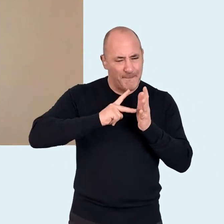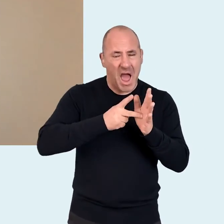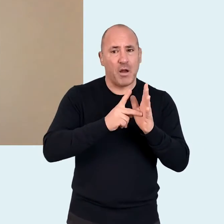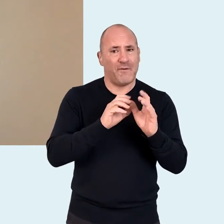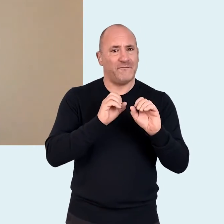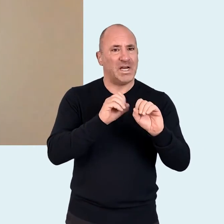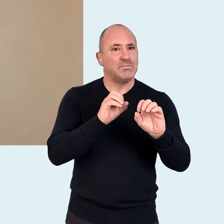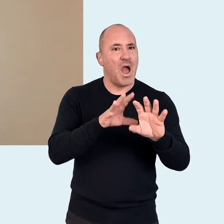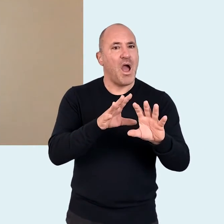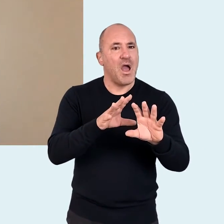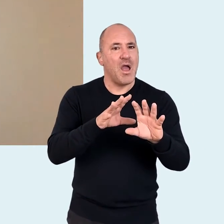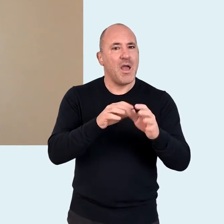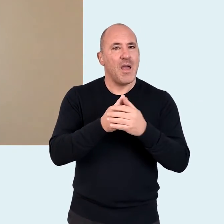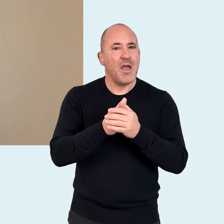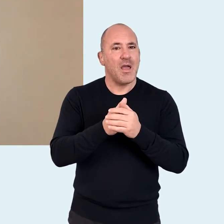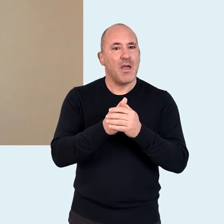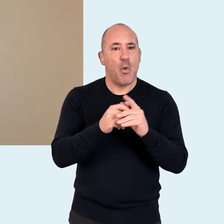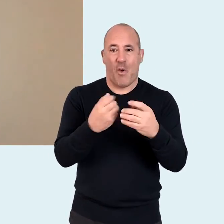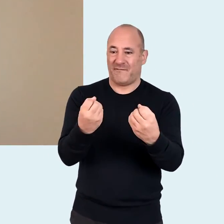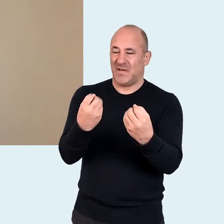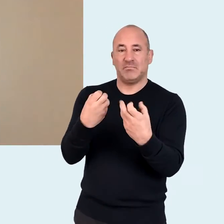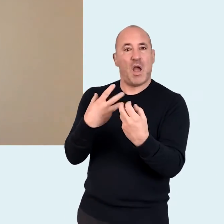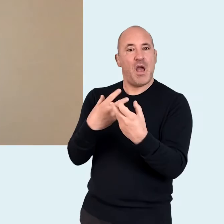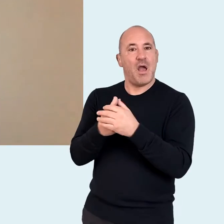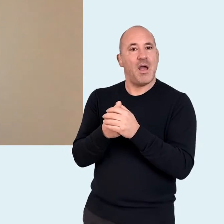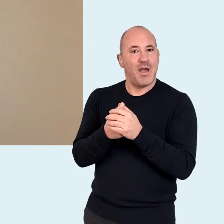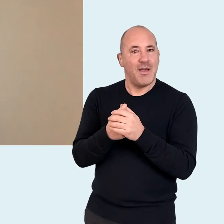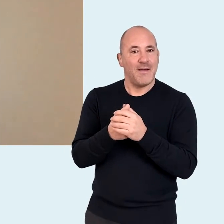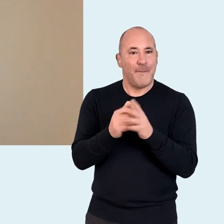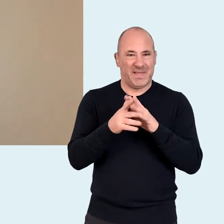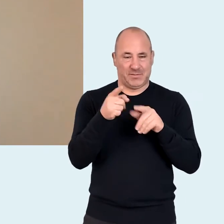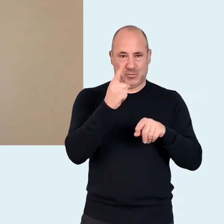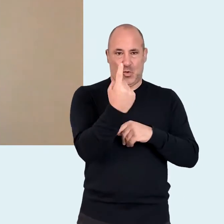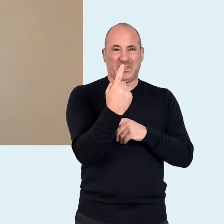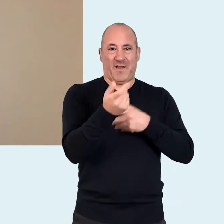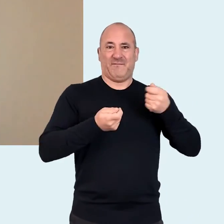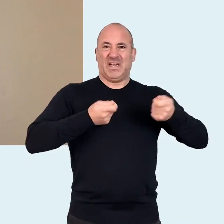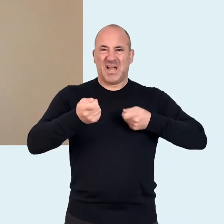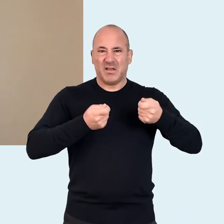Plan feedback into your sessions. This gives everyone a chance to tell you as the facilitator